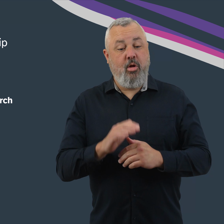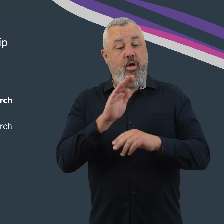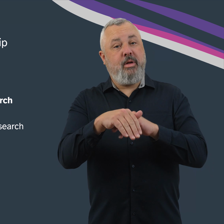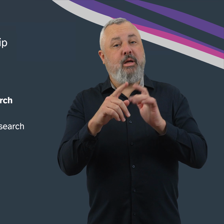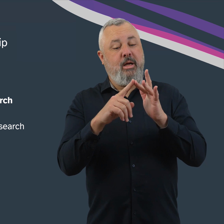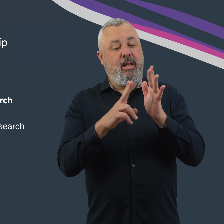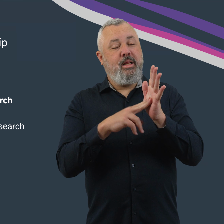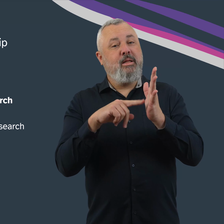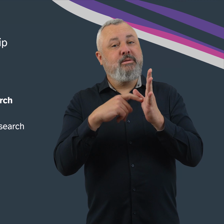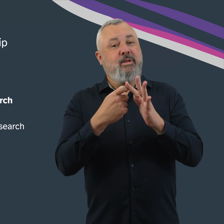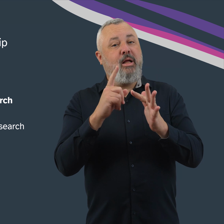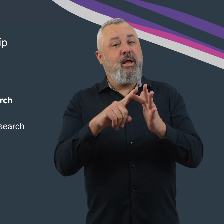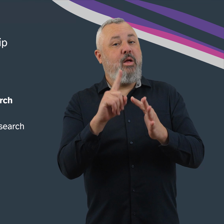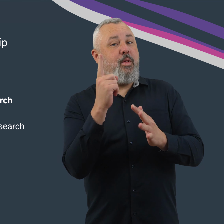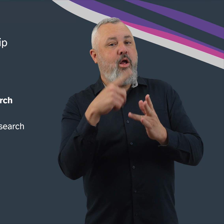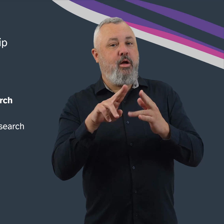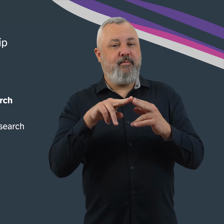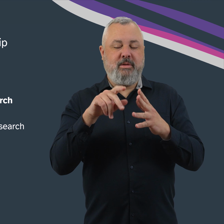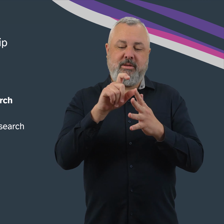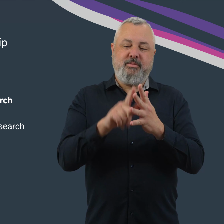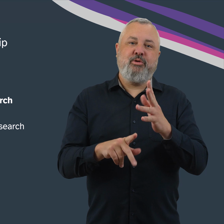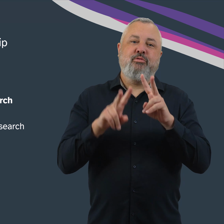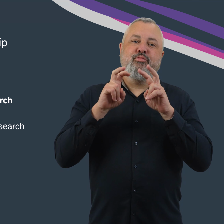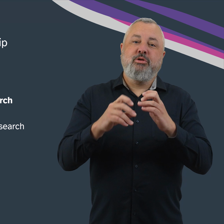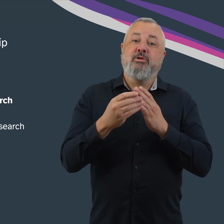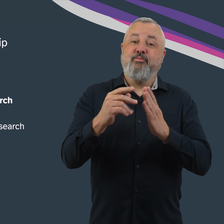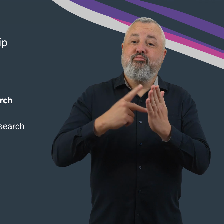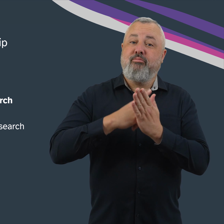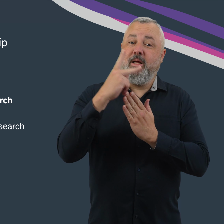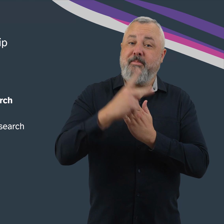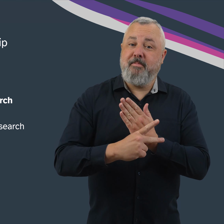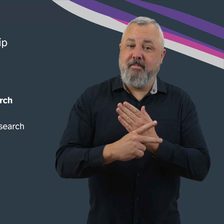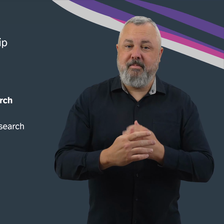About Intake 1 of the Disability Research Leadership Program